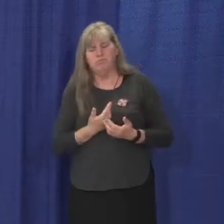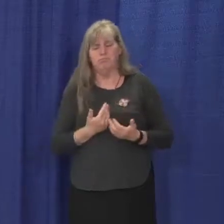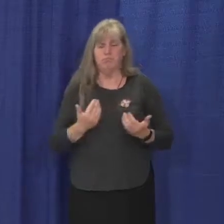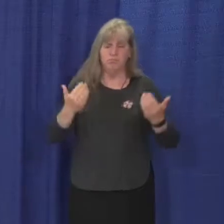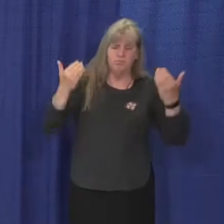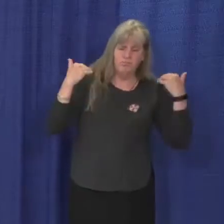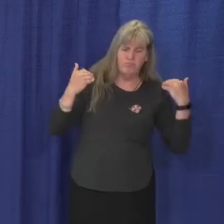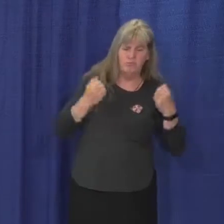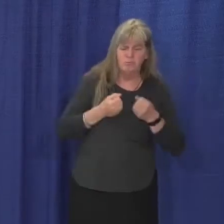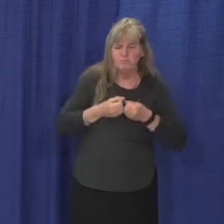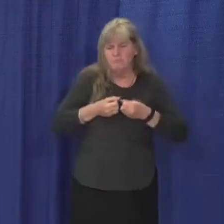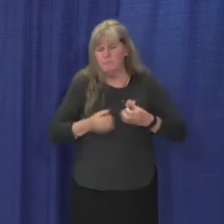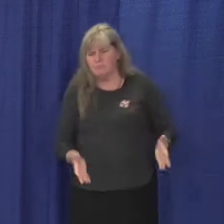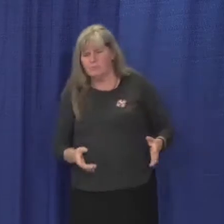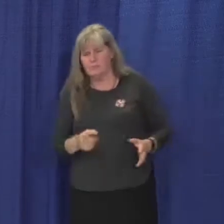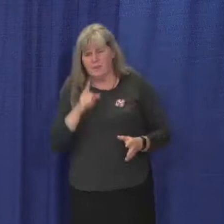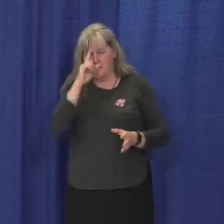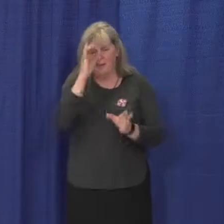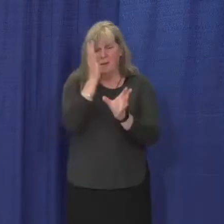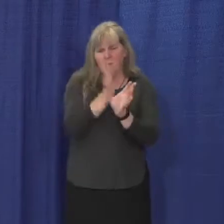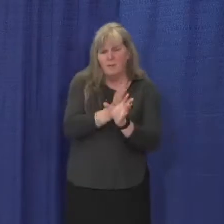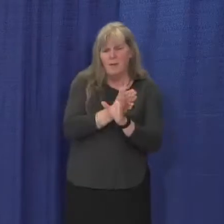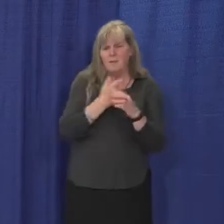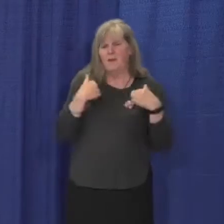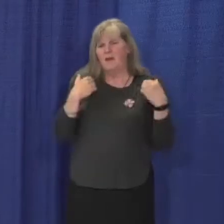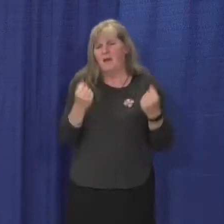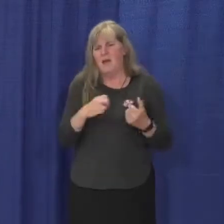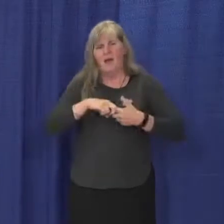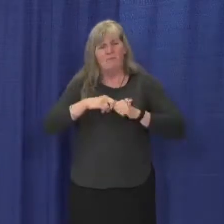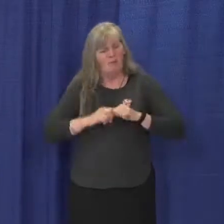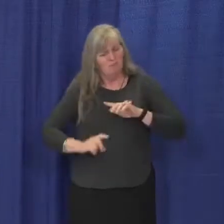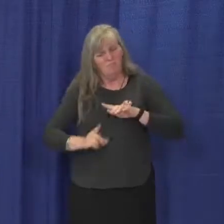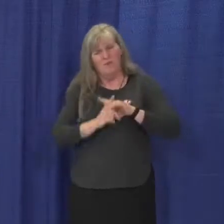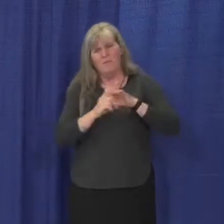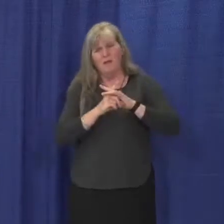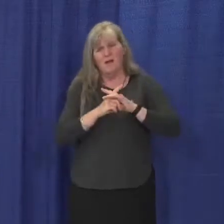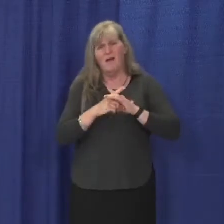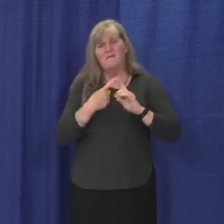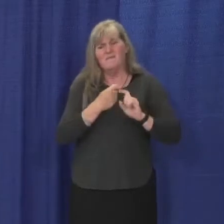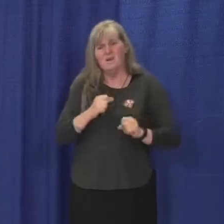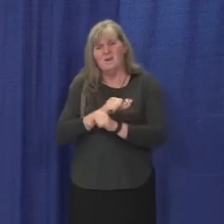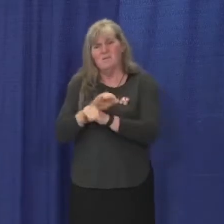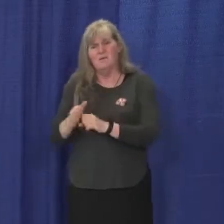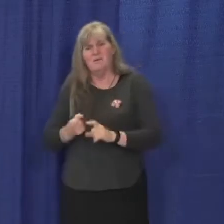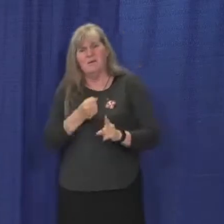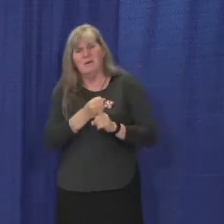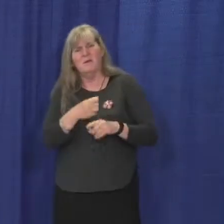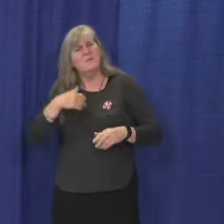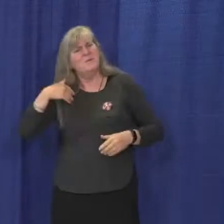fatigue and burnout and mental wellness and mental health impacts this pandemic is having